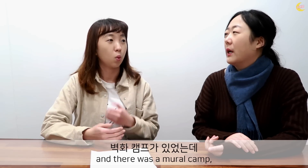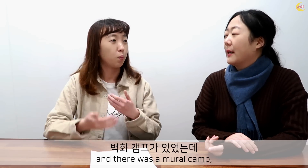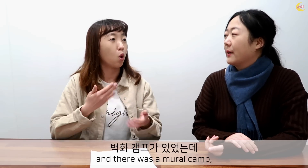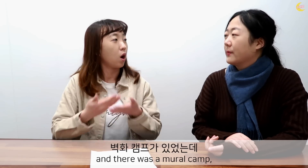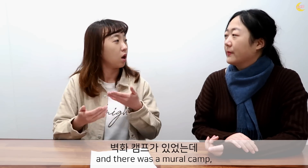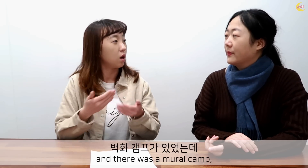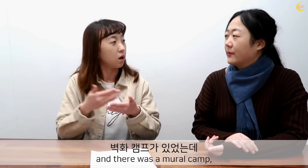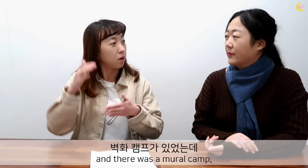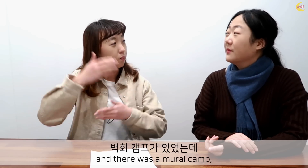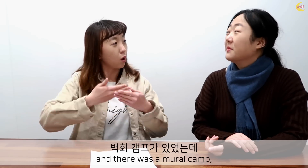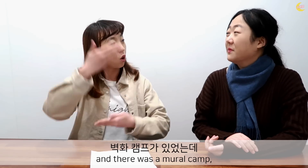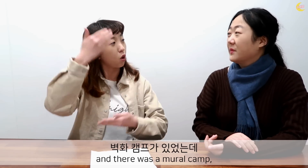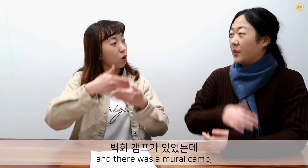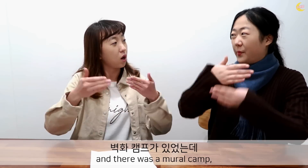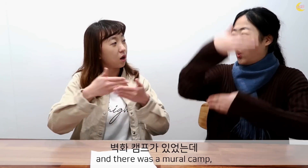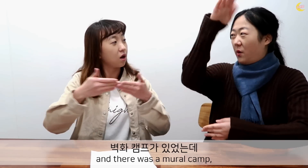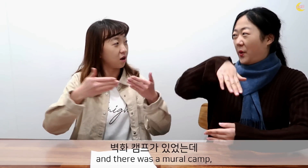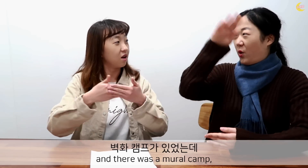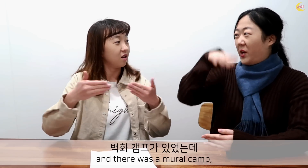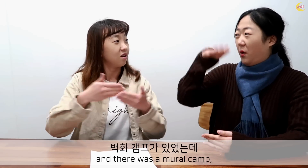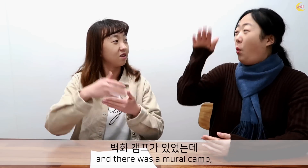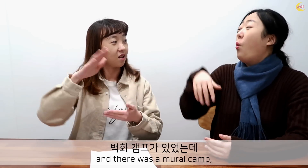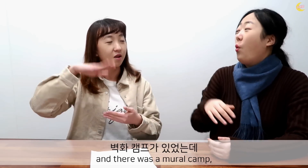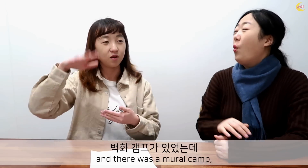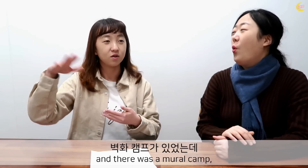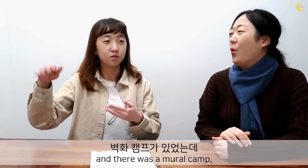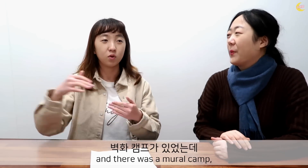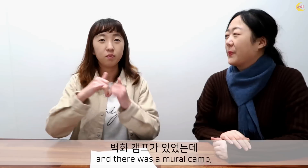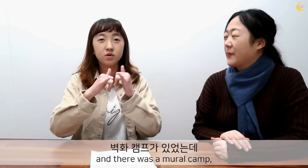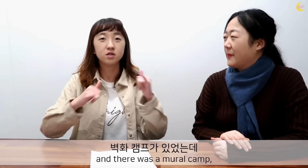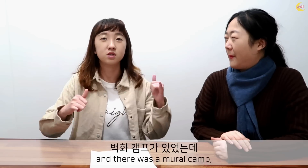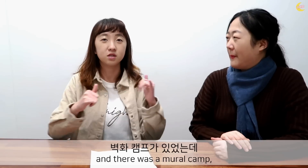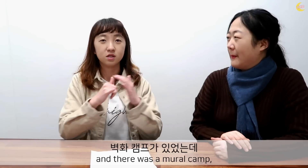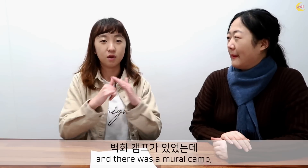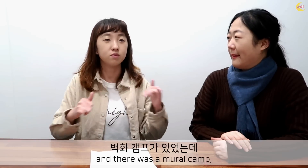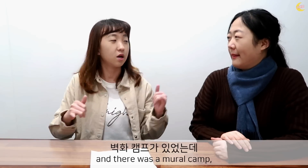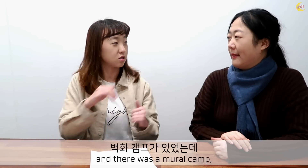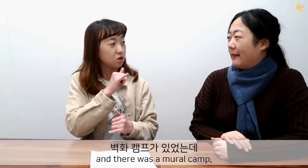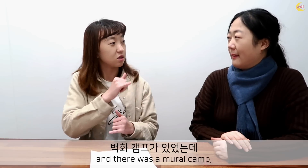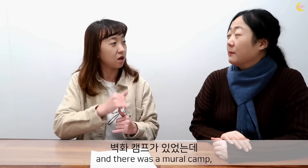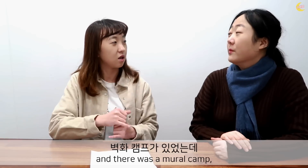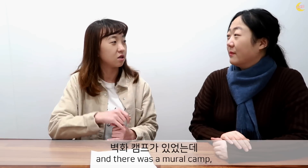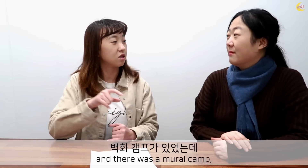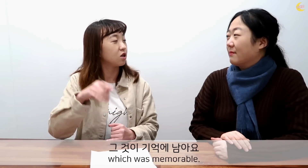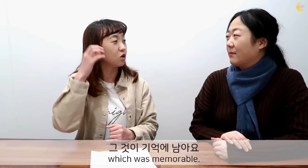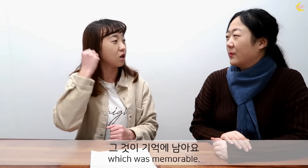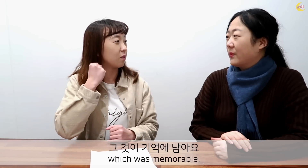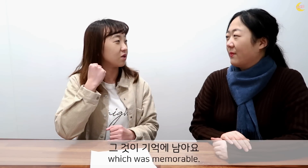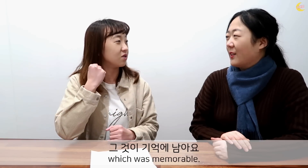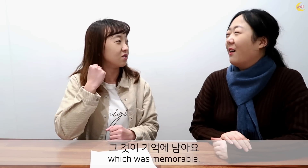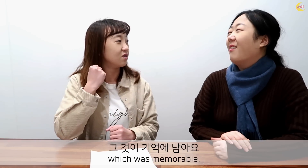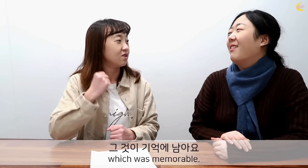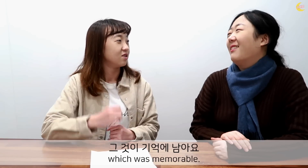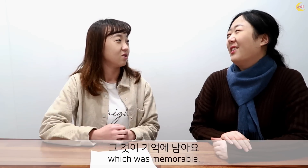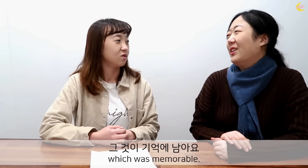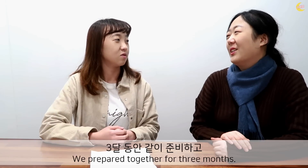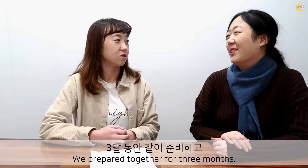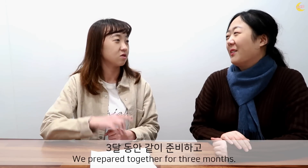and there was a mural camp, which was memorable.